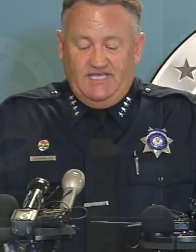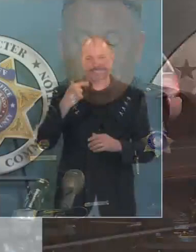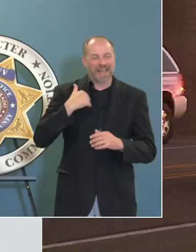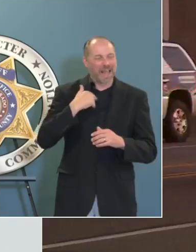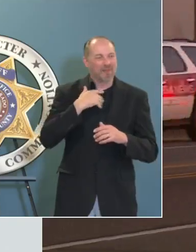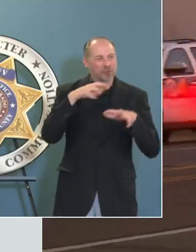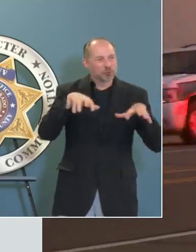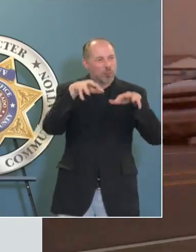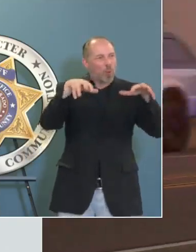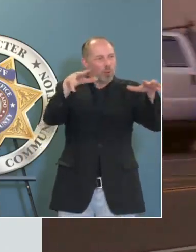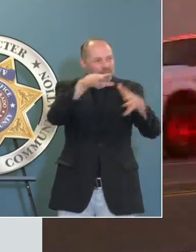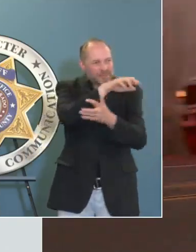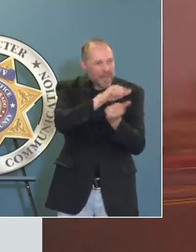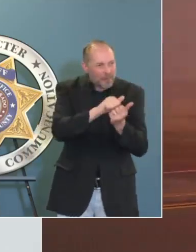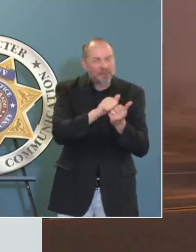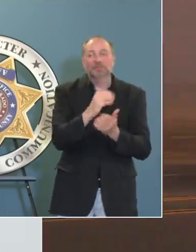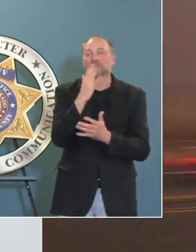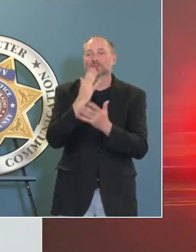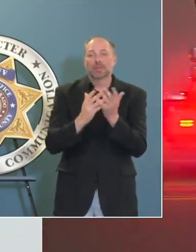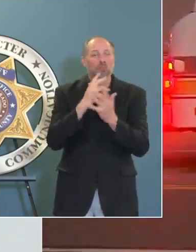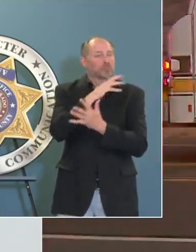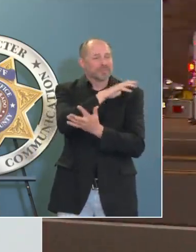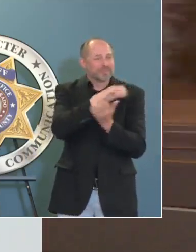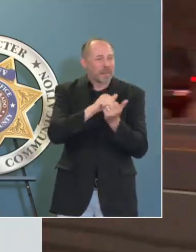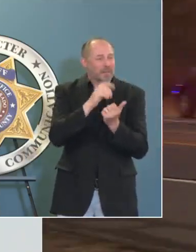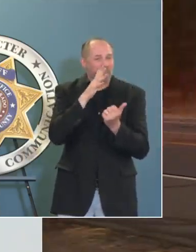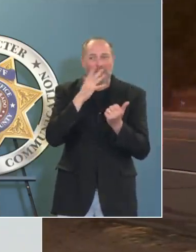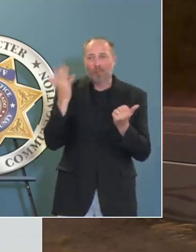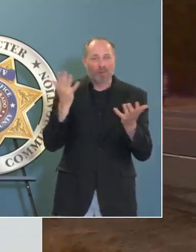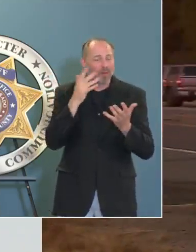DAMAGED MANY MORE. IT ALSO DESTROYED AND DAMAGED SEVERAL COMMERCIAL PROPERTIES IN OUR COMMUNITY. OTHER HOMES